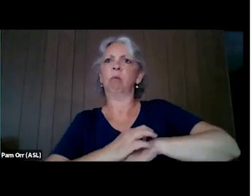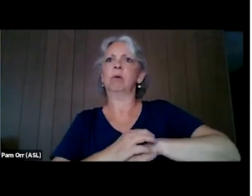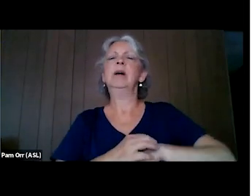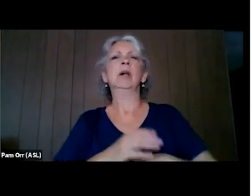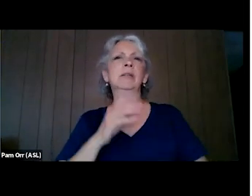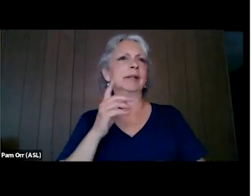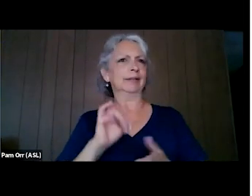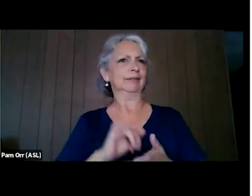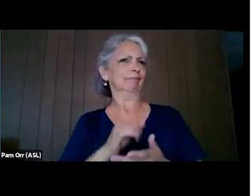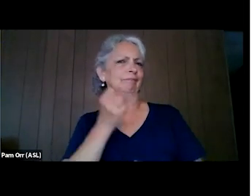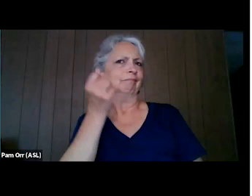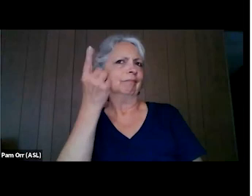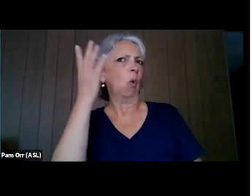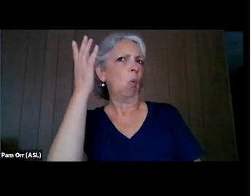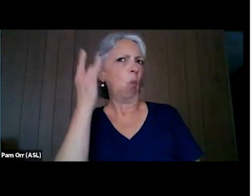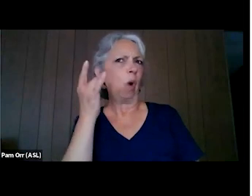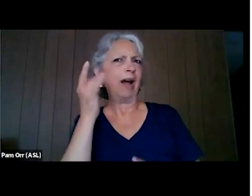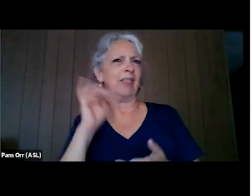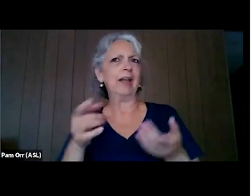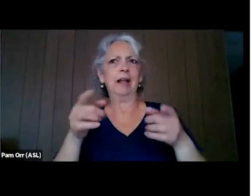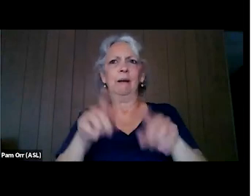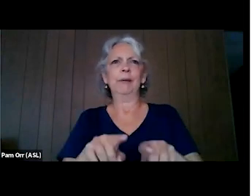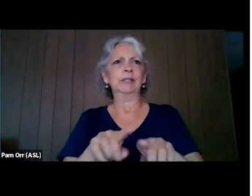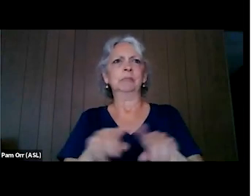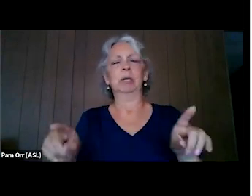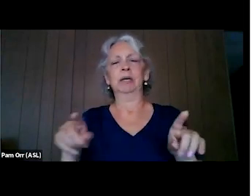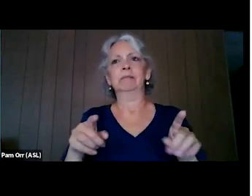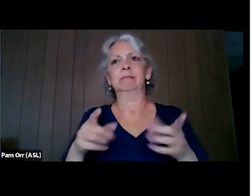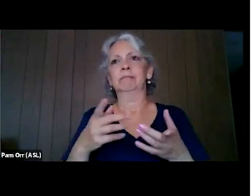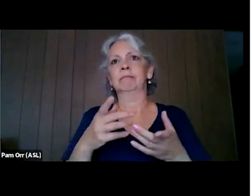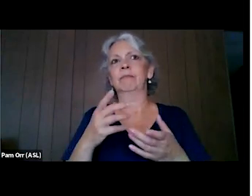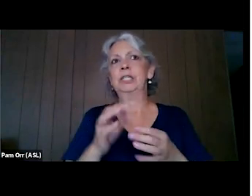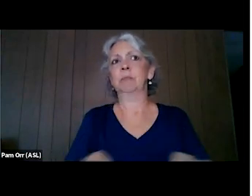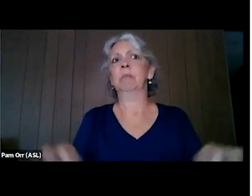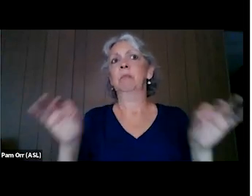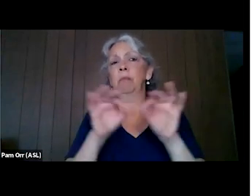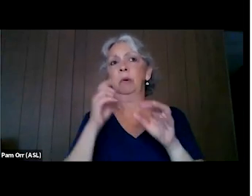It's not fully understood why this occurs. It's important to note that these wounds,